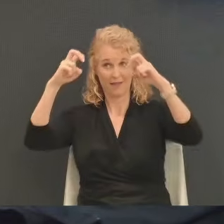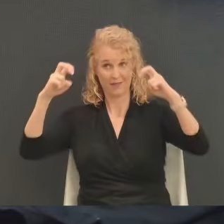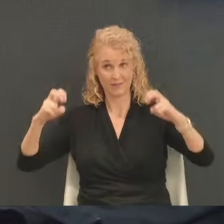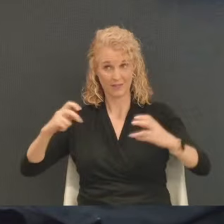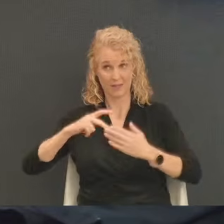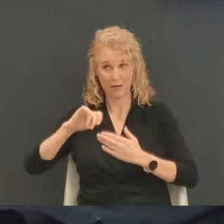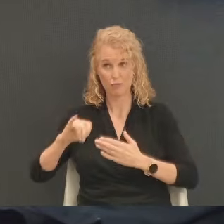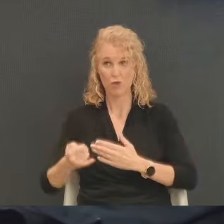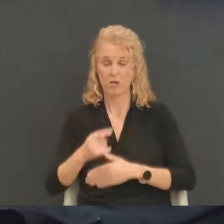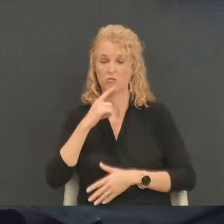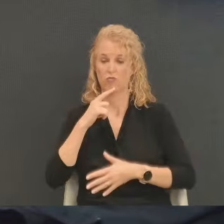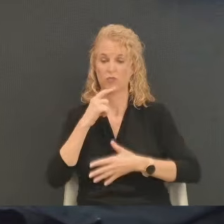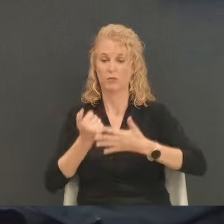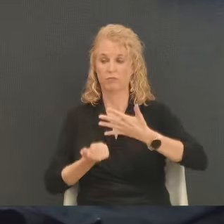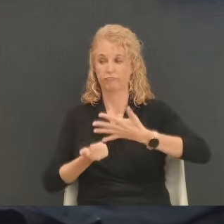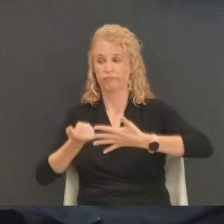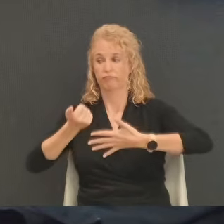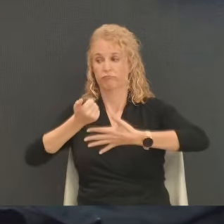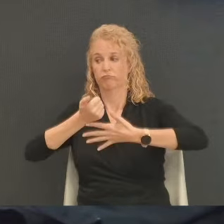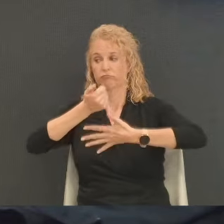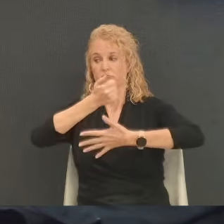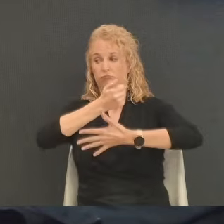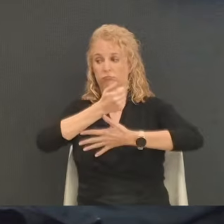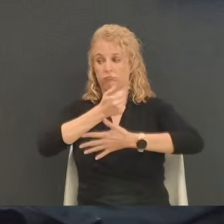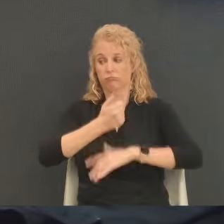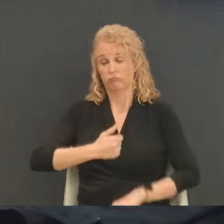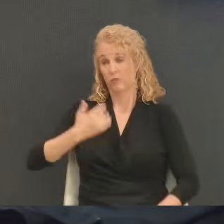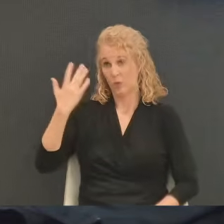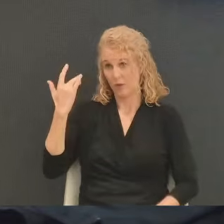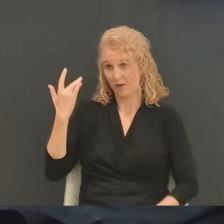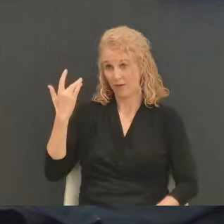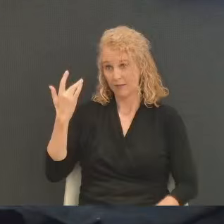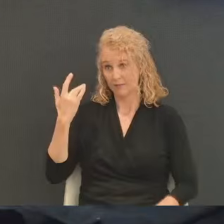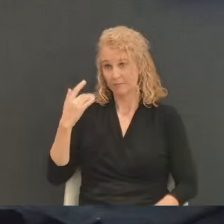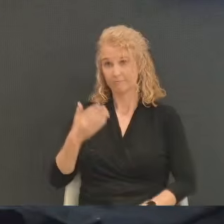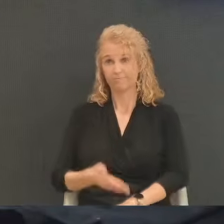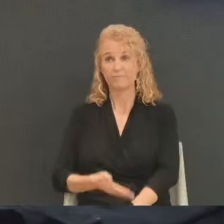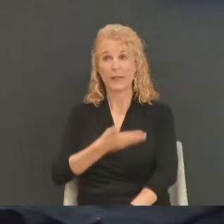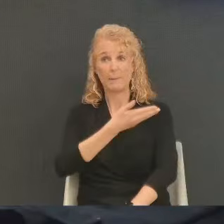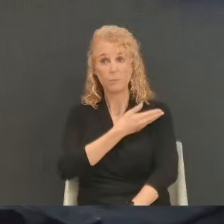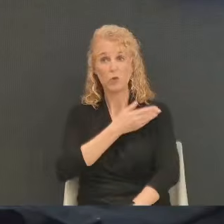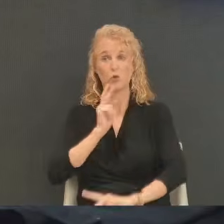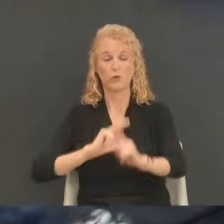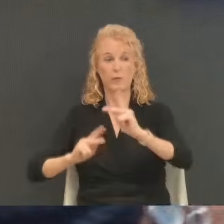of the list here. because these projects not only improve circulation and make the building more